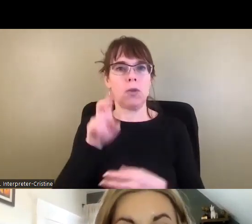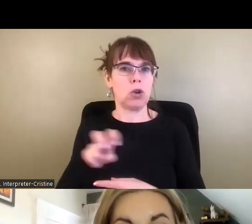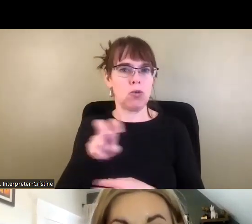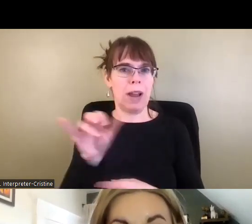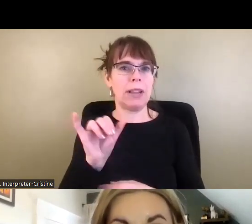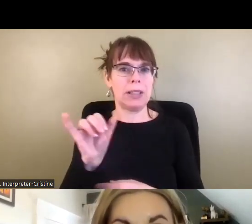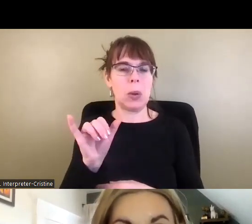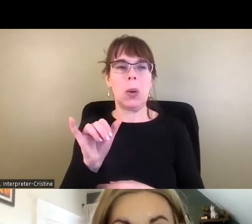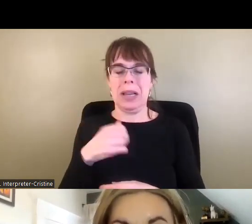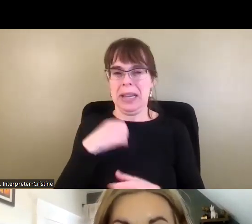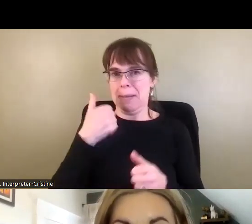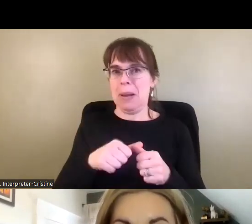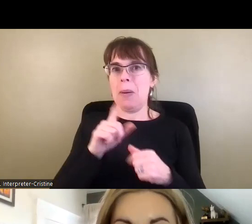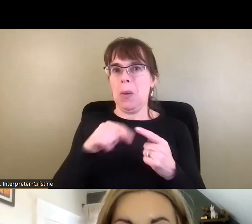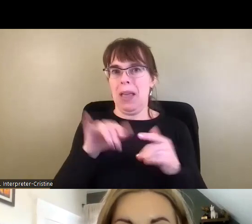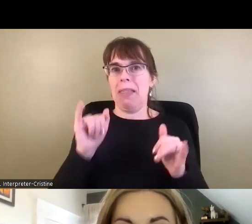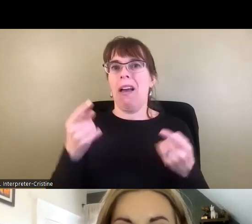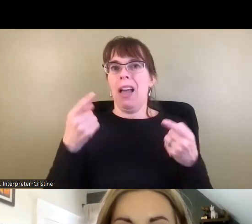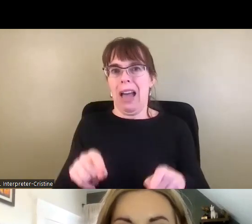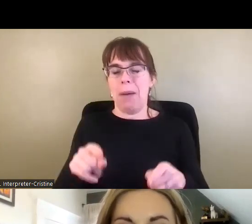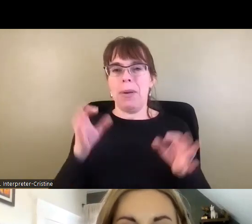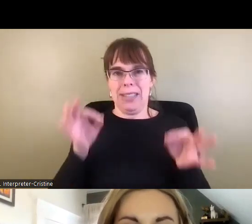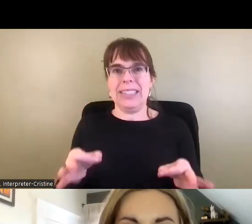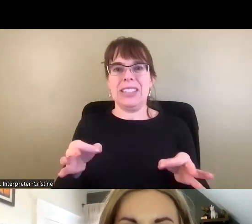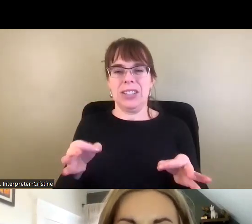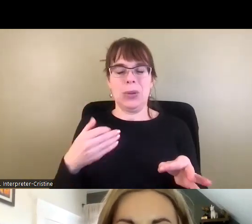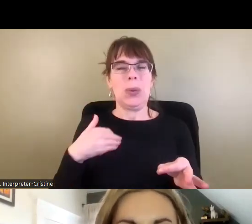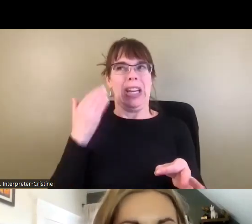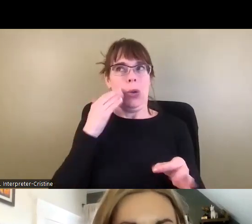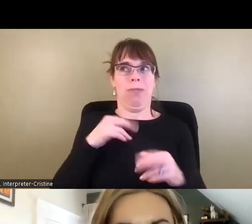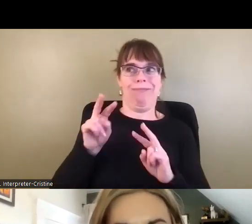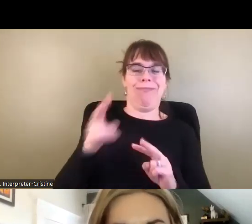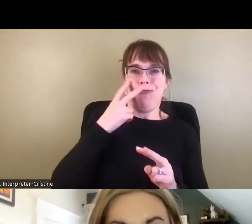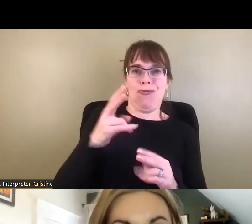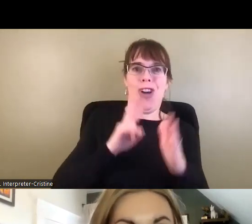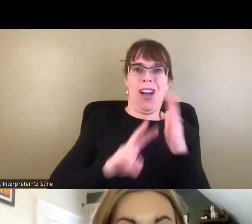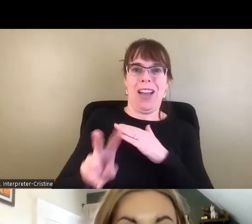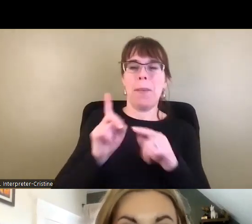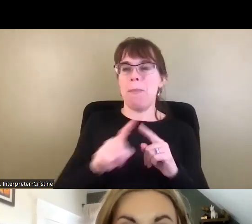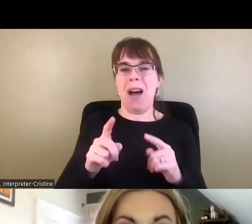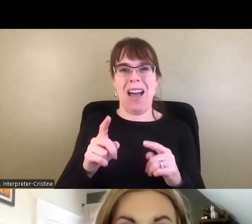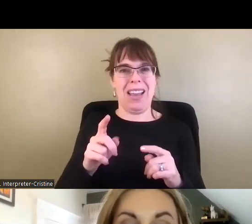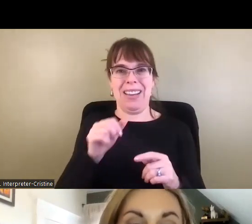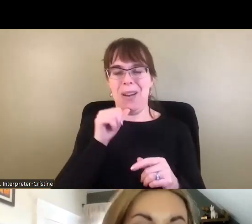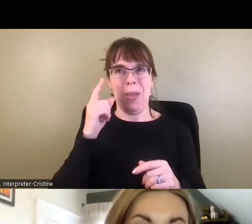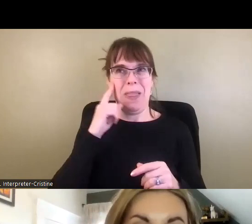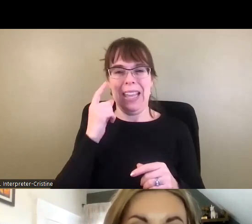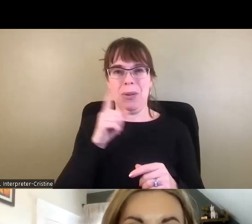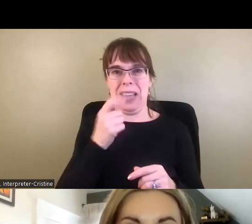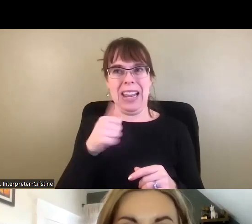still remember that day the decision came down. It was one that we knew was coming, but I don't think any of us in this work could have really been prepared for it.